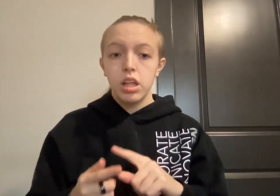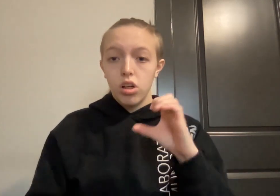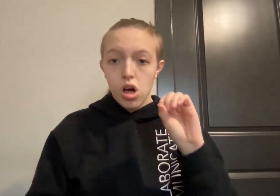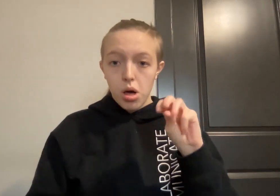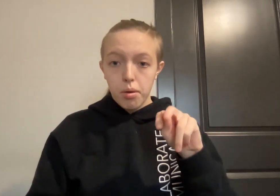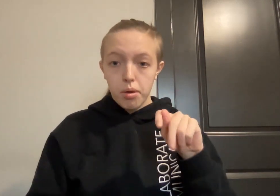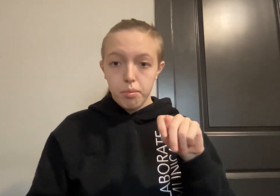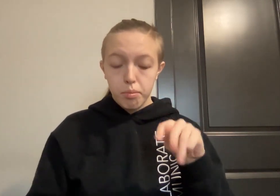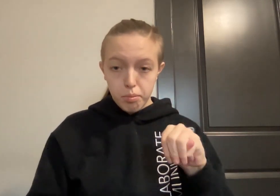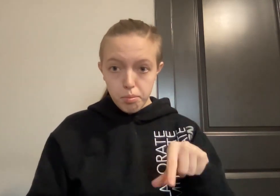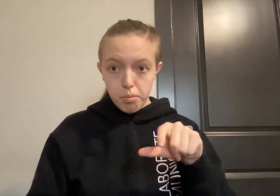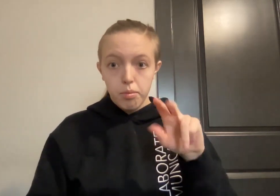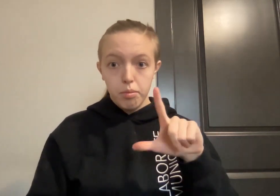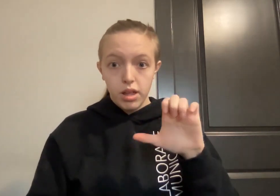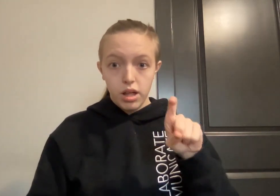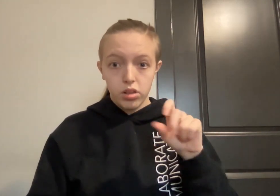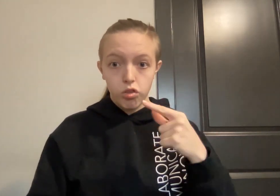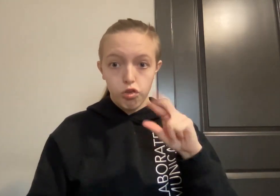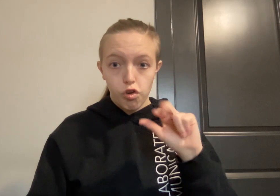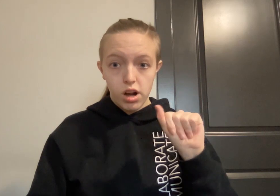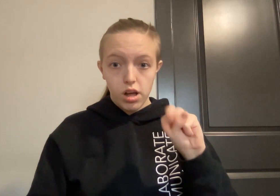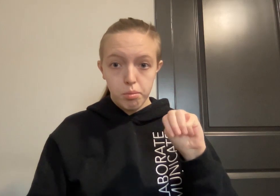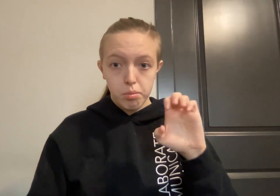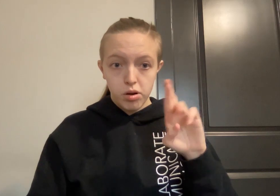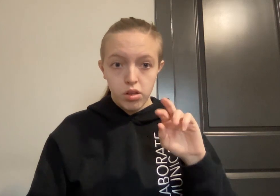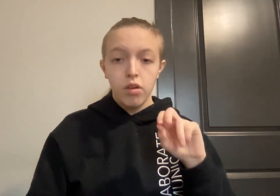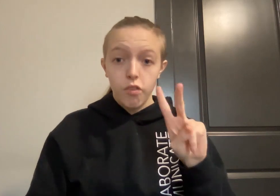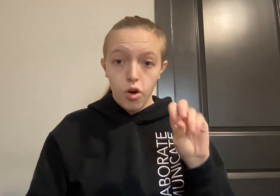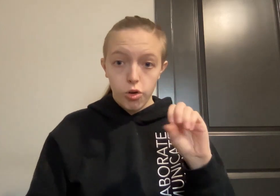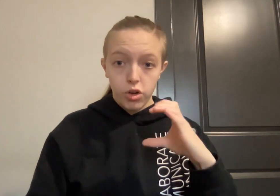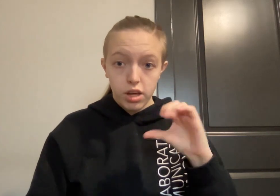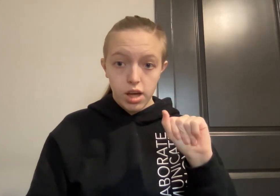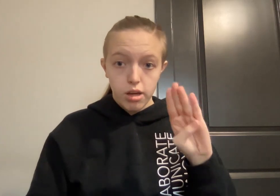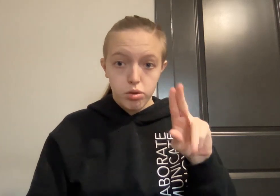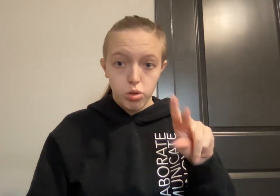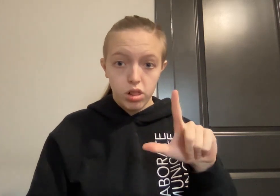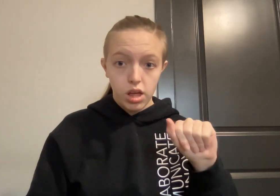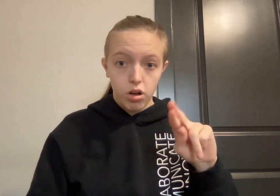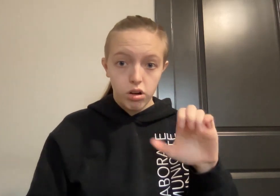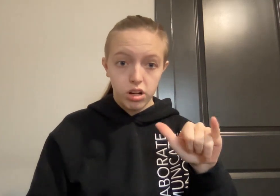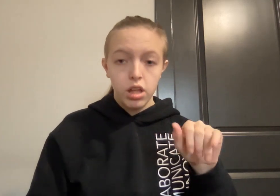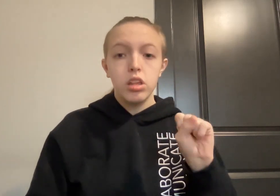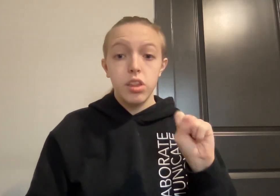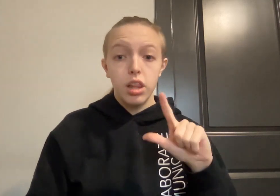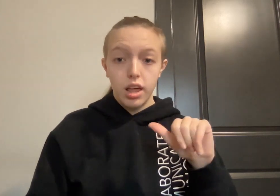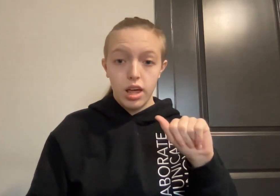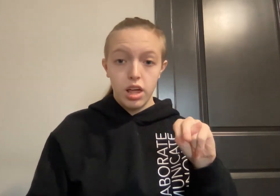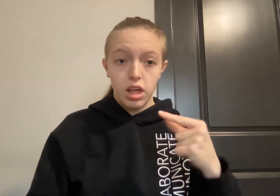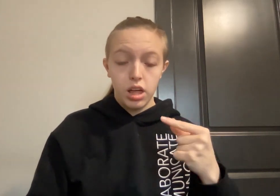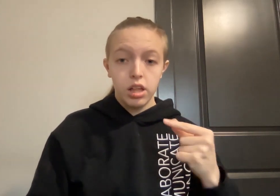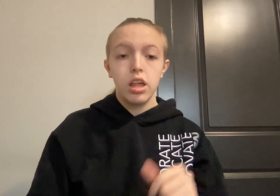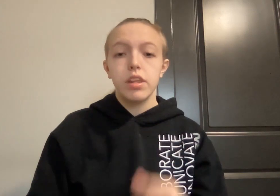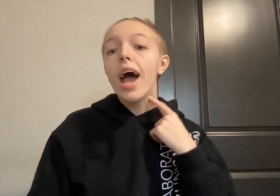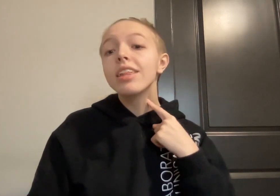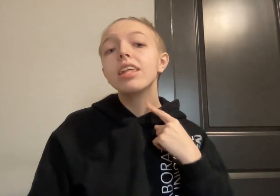like complex grammar, vocabulary, slang, accents